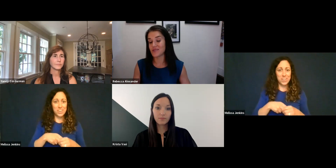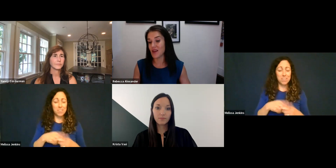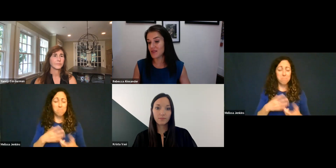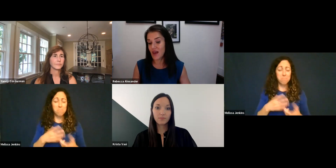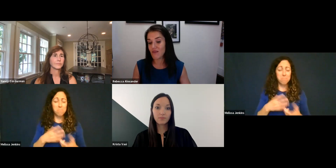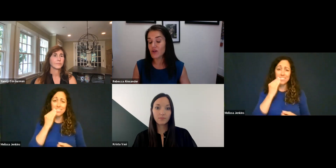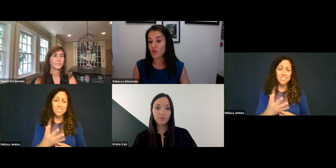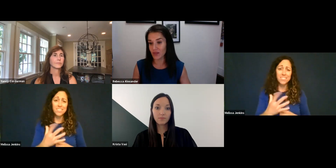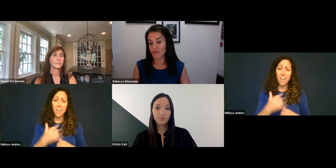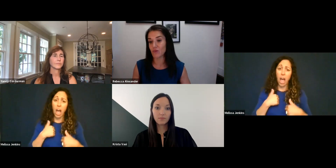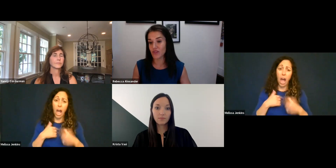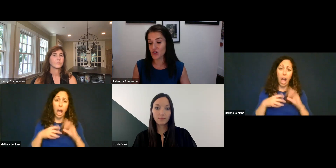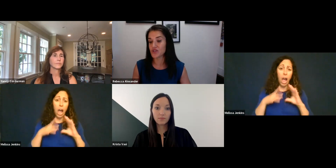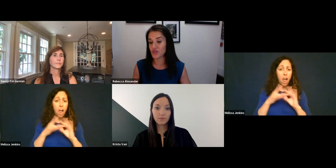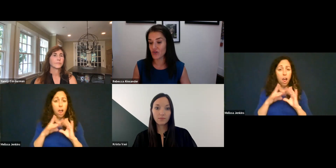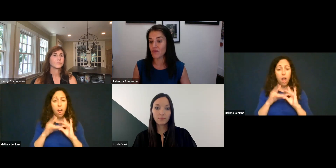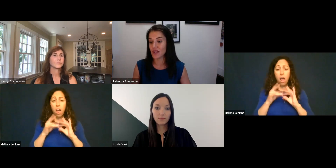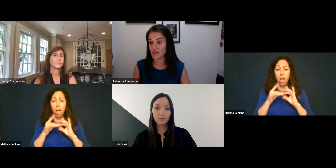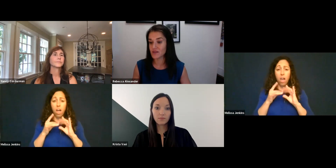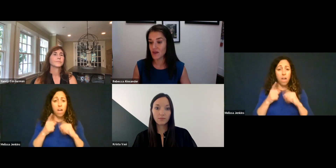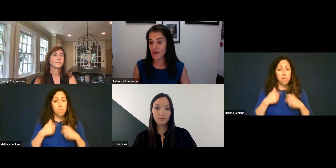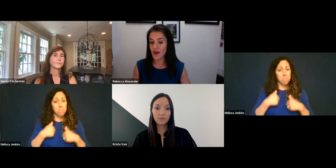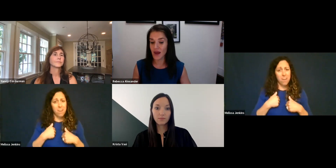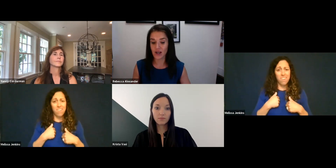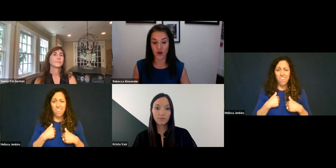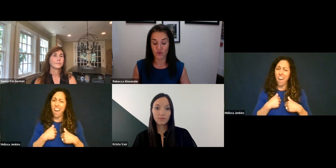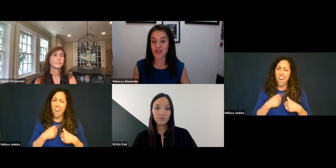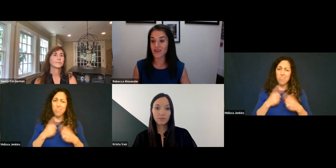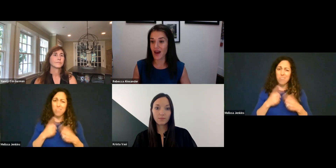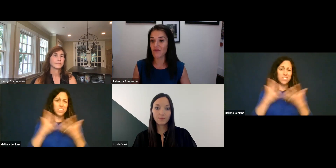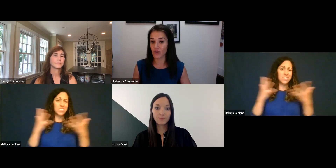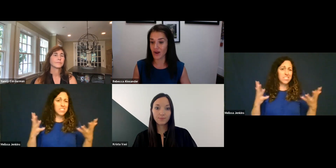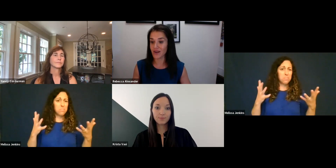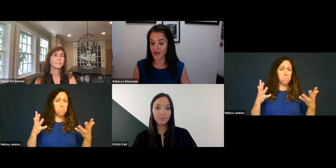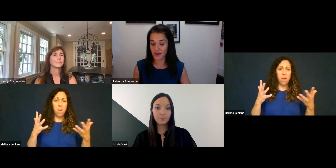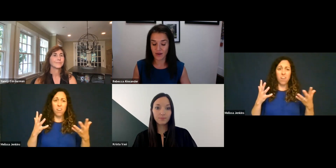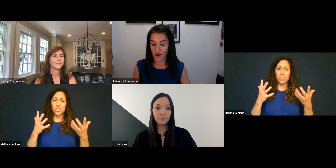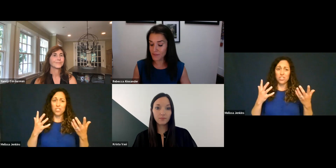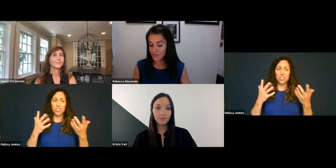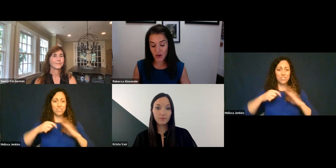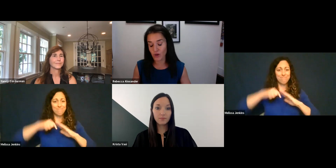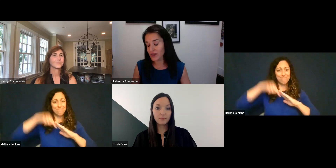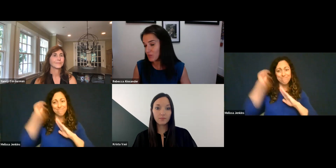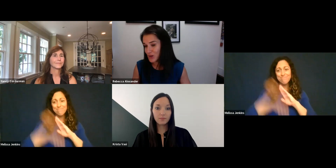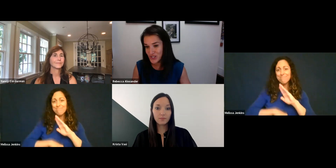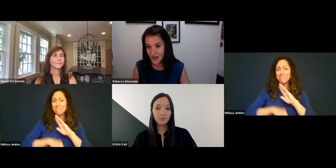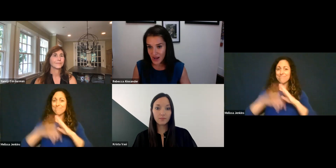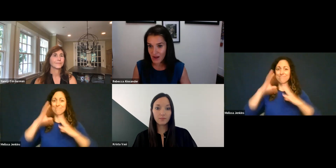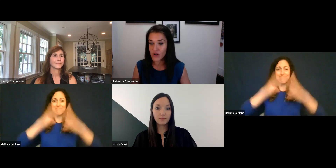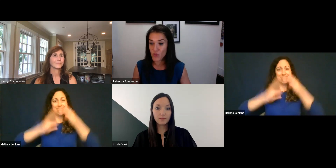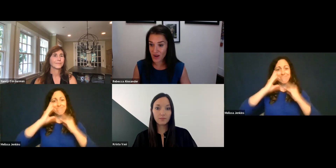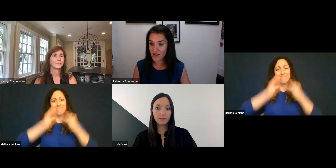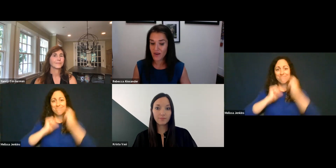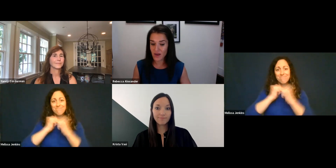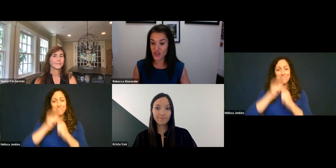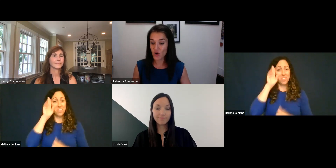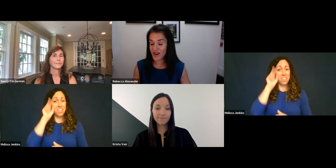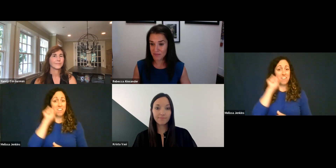is as everyone living with Usher syndrome is. And I don't take that for granted, and I really appreciate everyone showing up